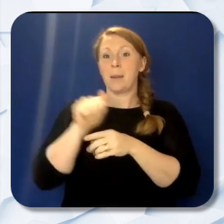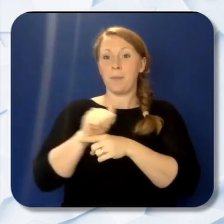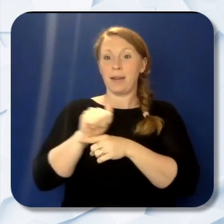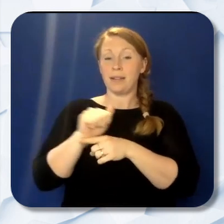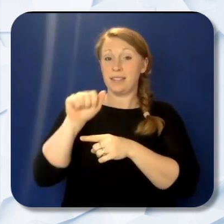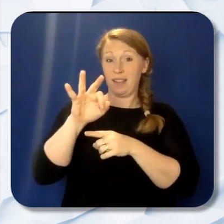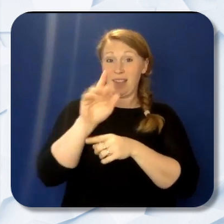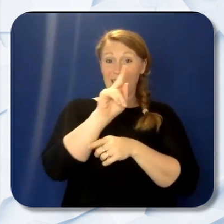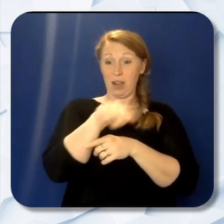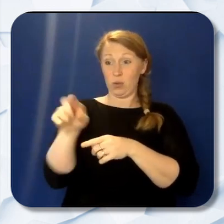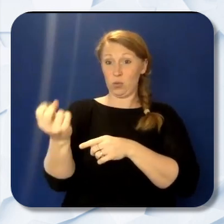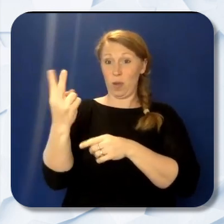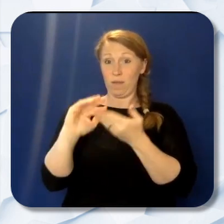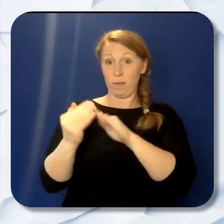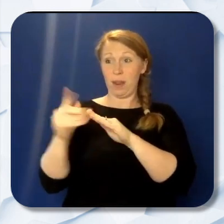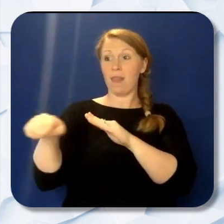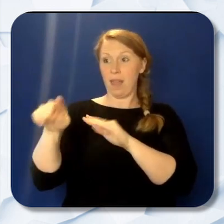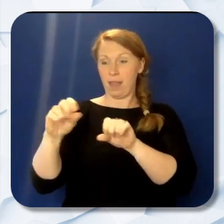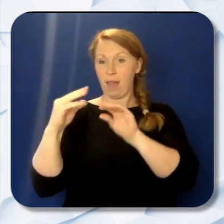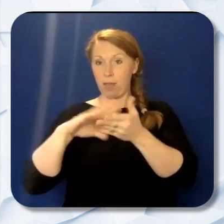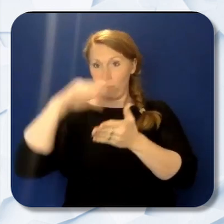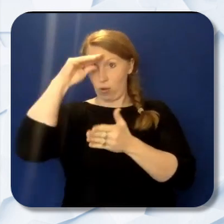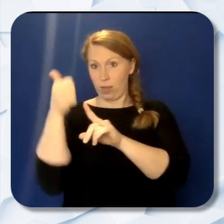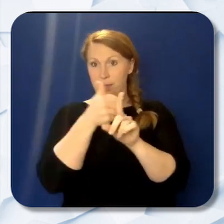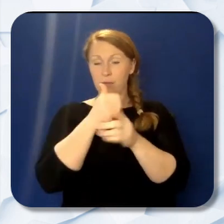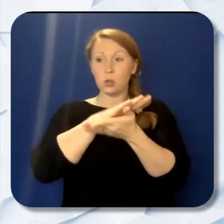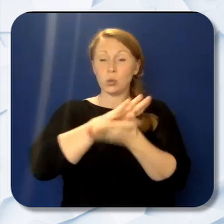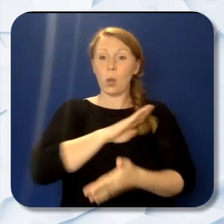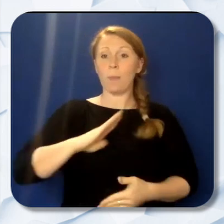developed themselves, including school board policies, letters to their own communities,